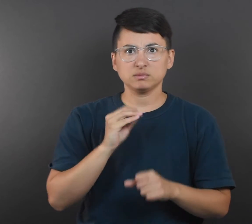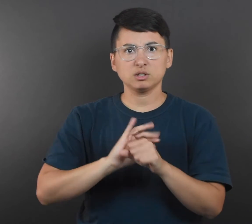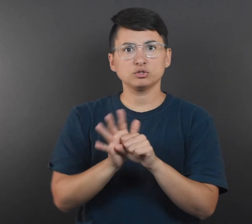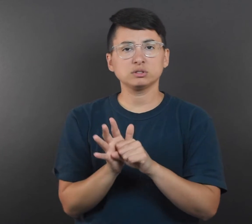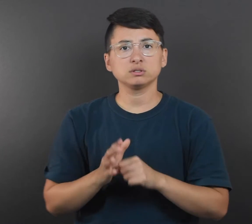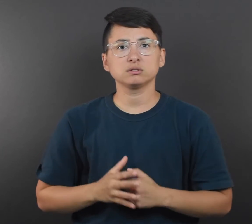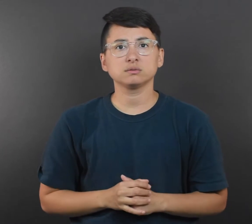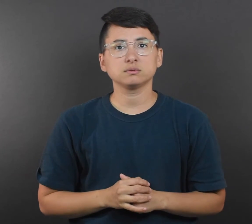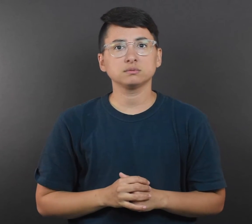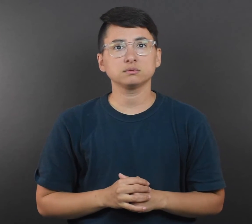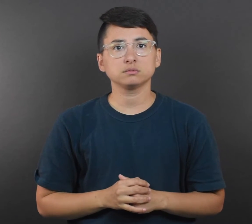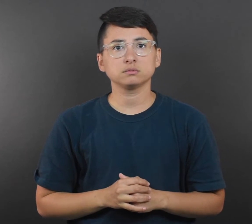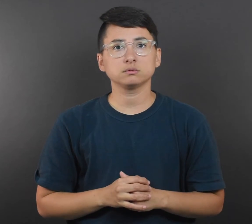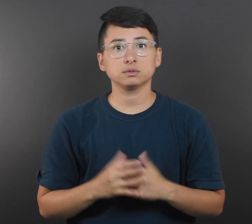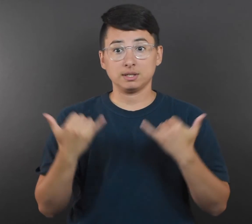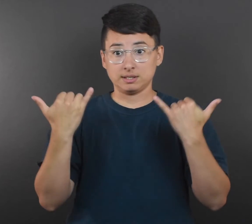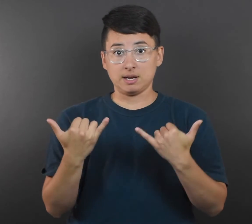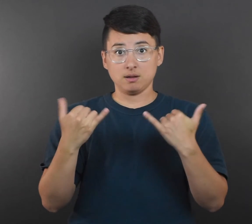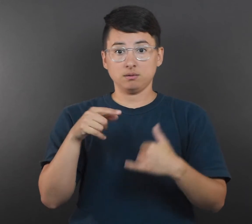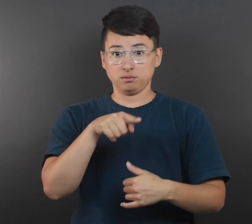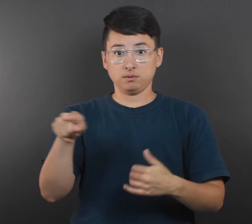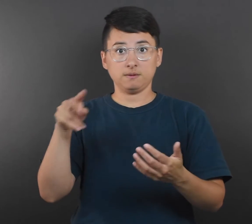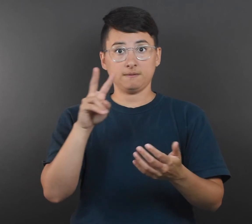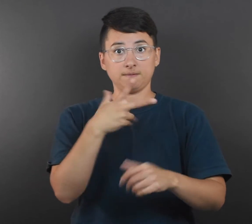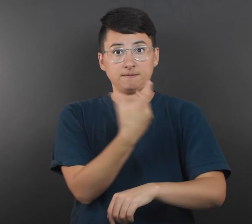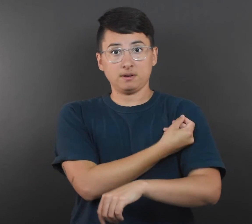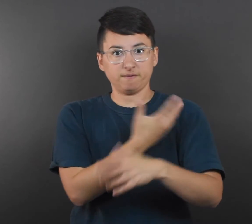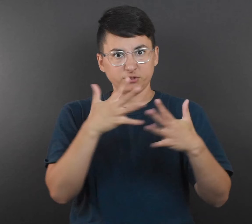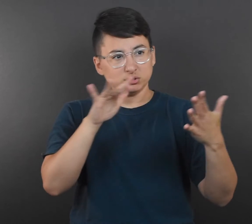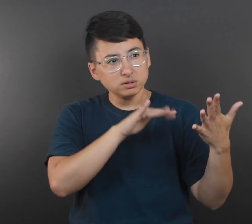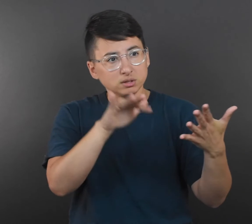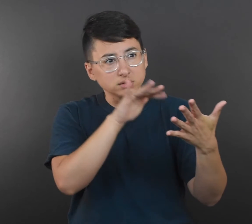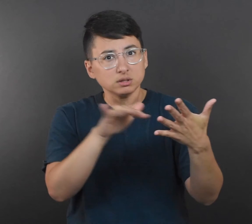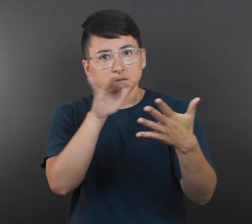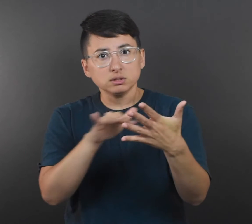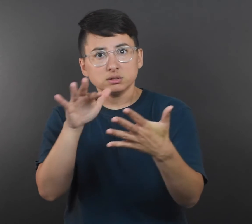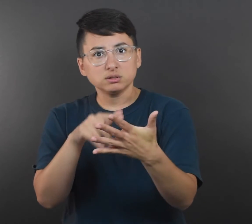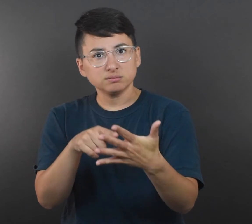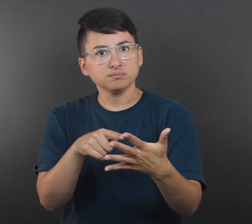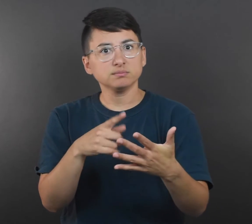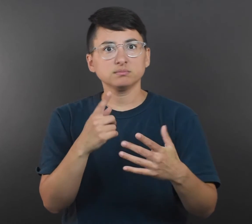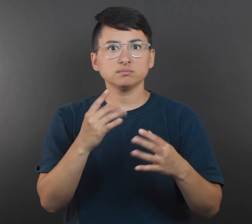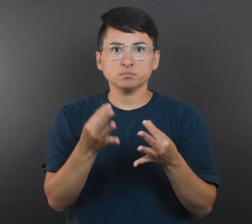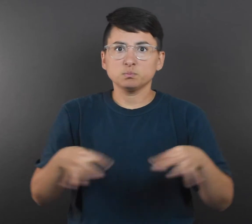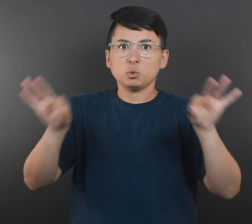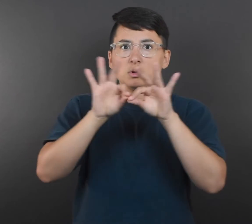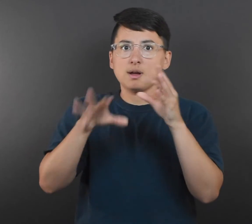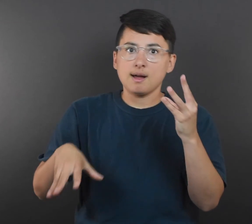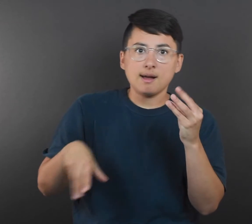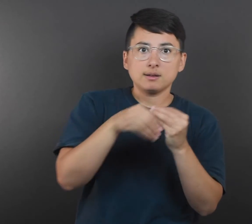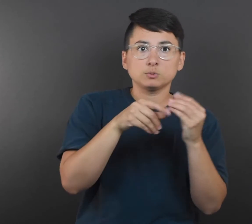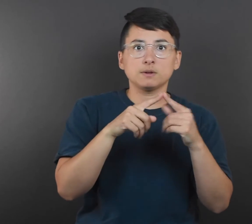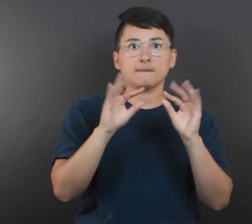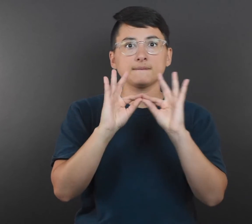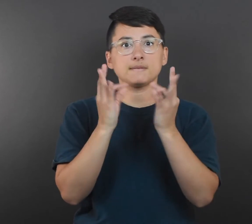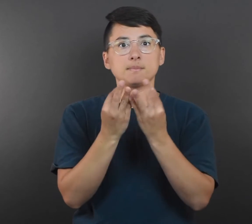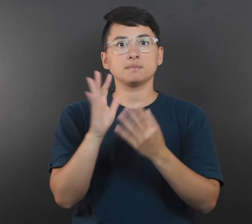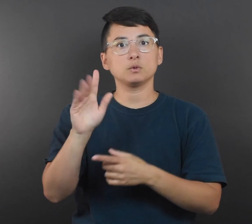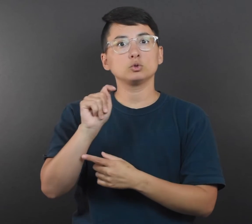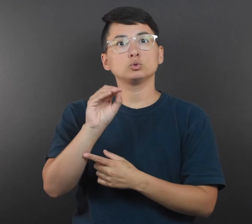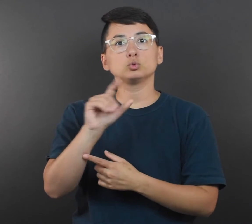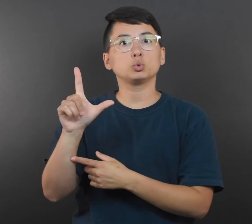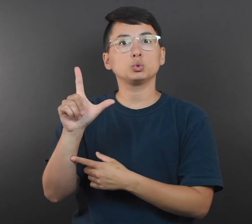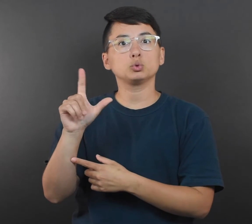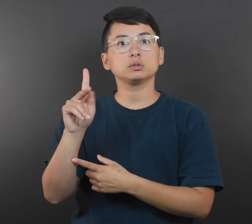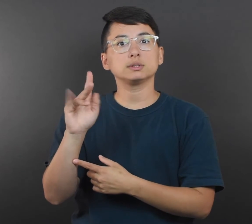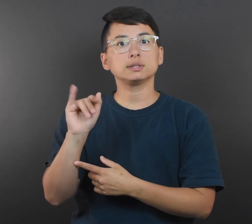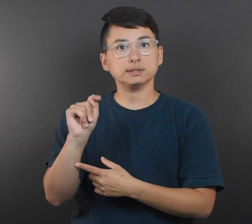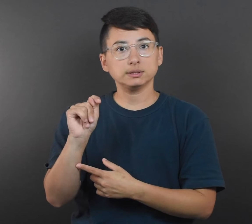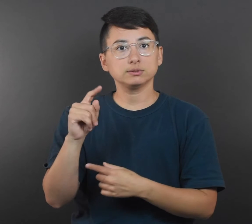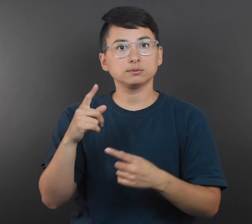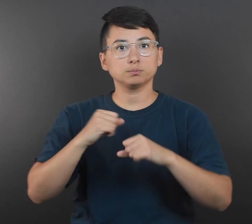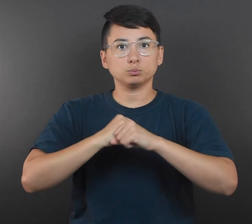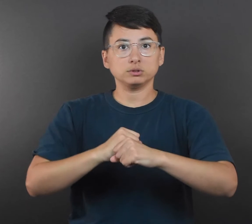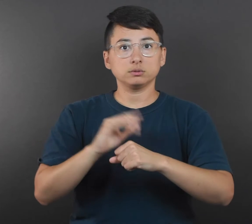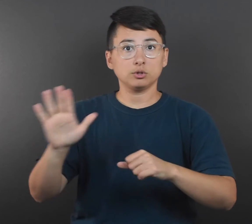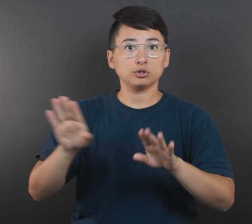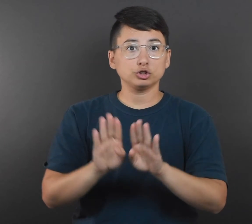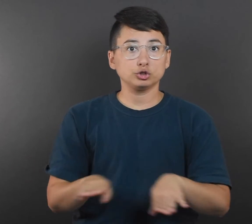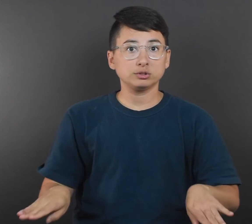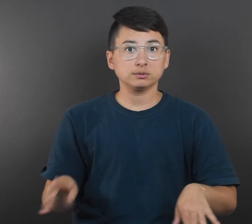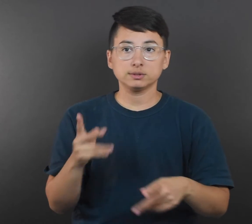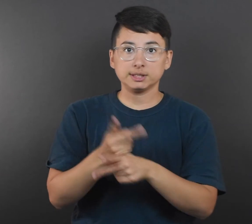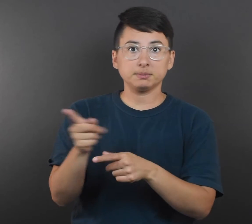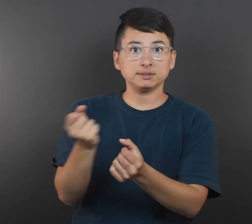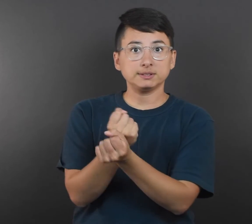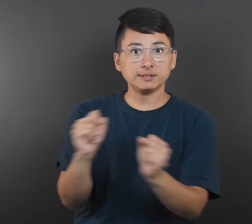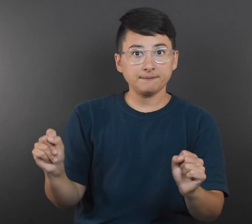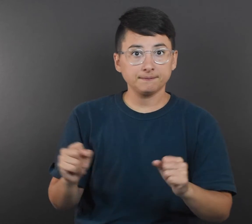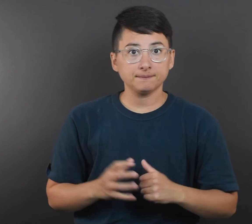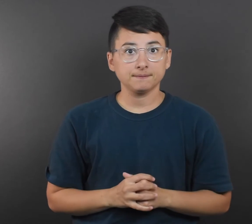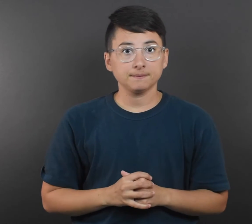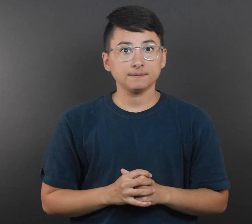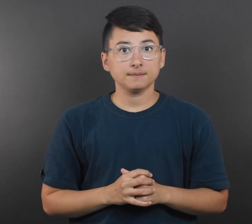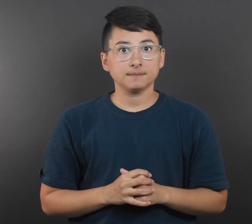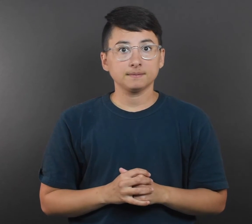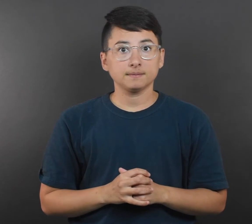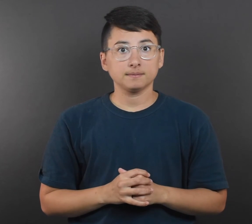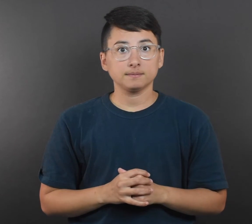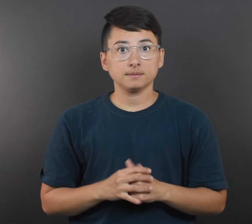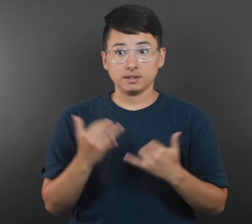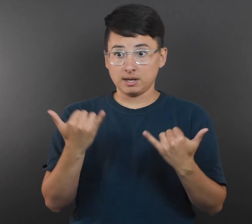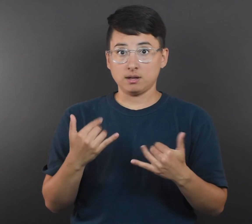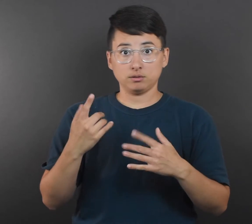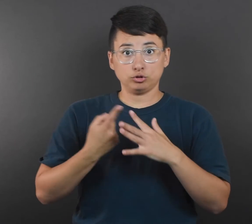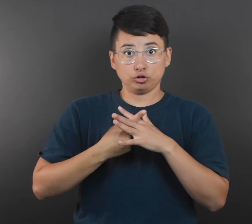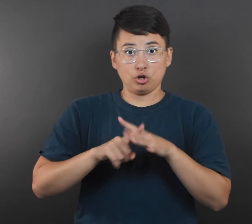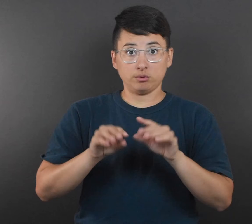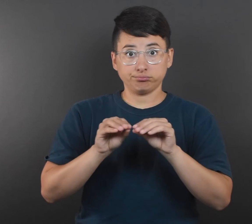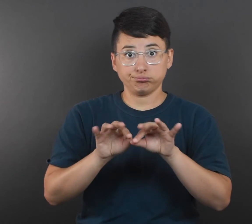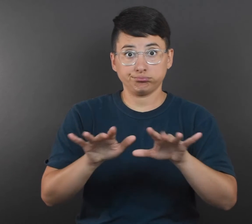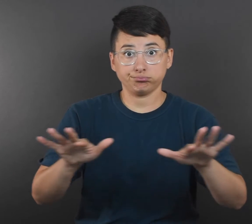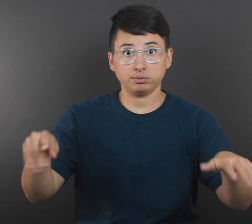to be trustworthy and support vaccine confidence and accessibility.”